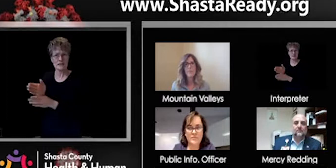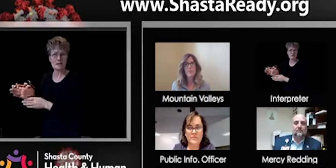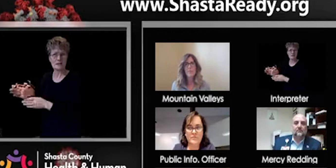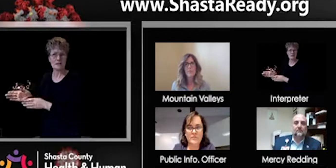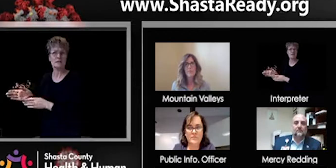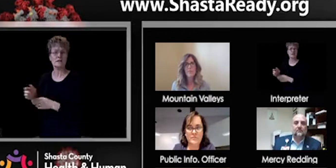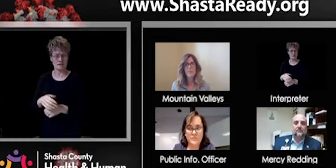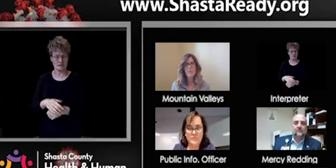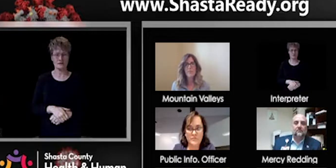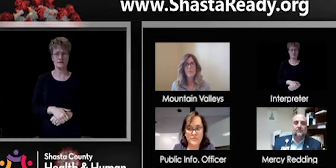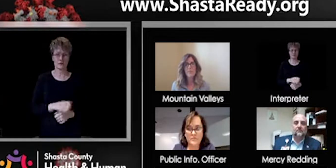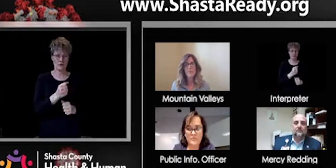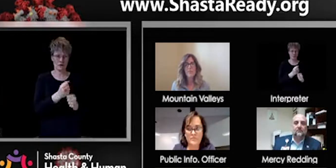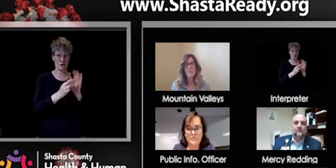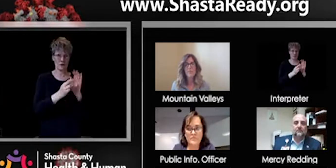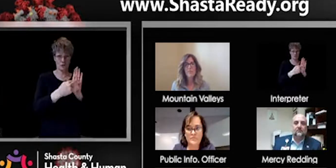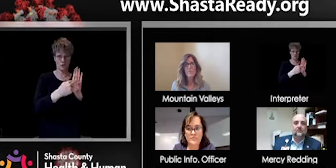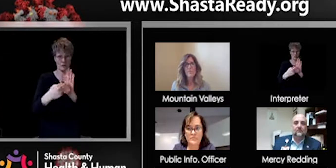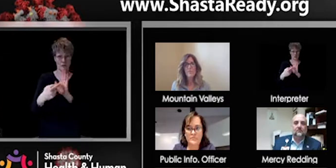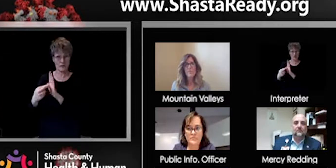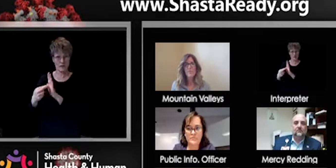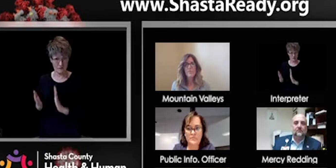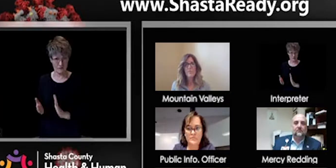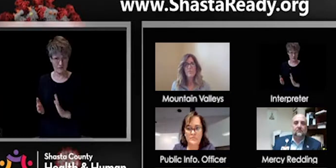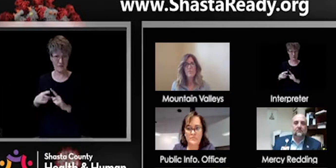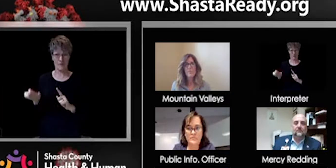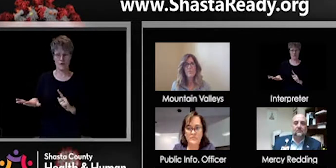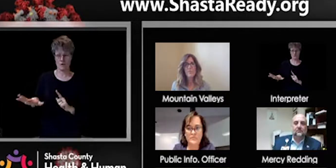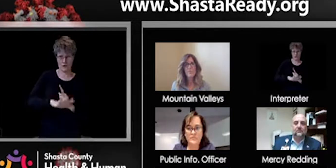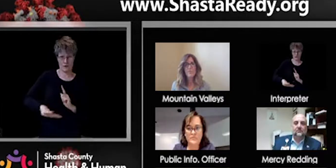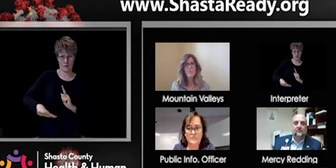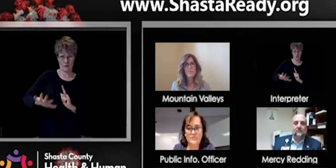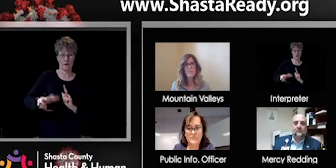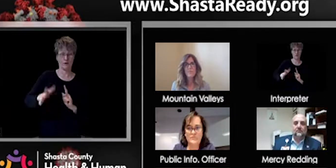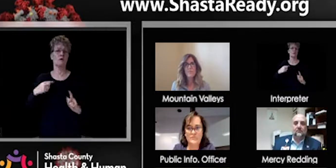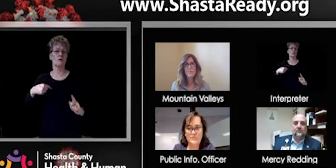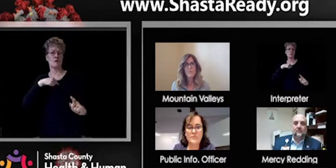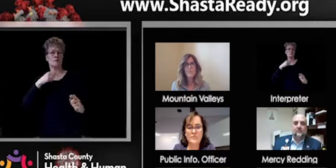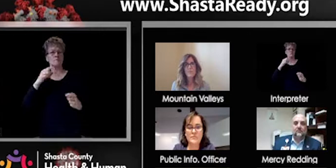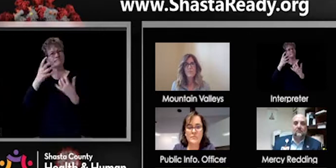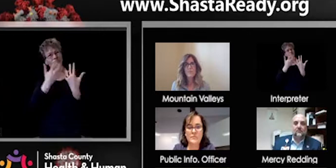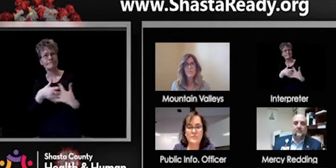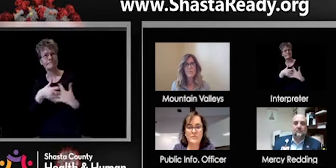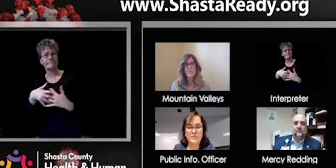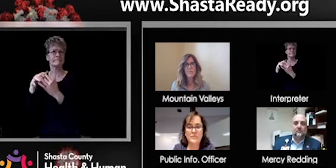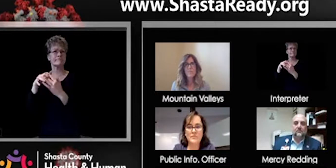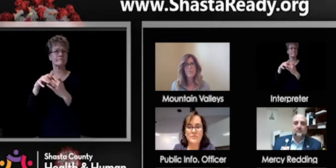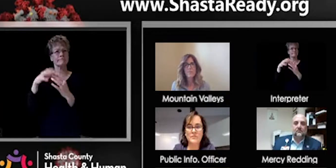and we can strategize together and have a coordinated and thoughtful plan as we move